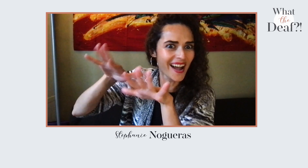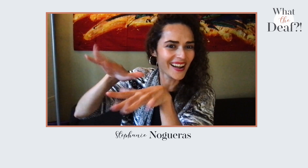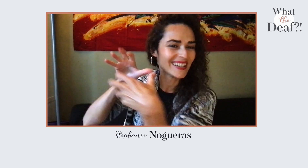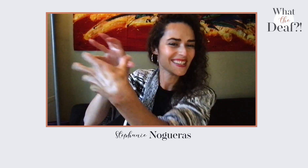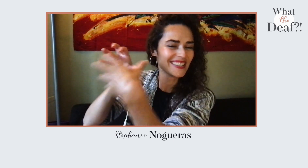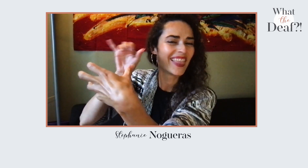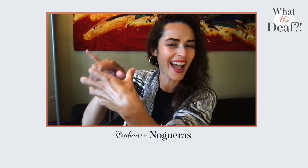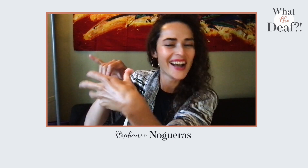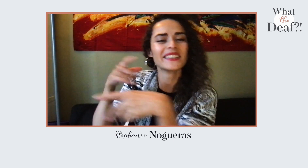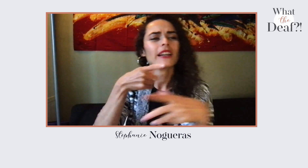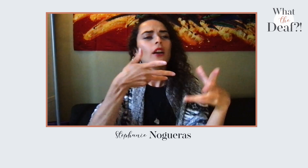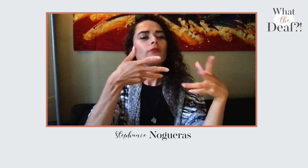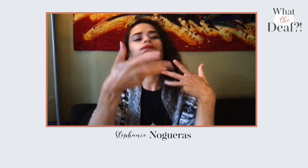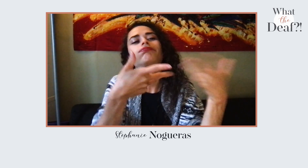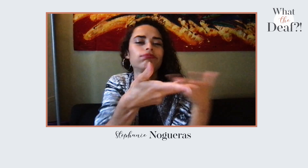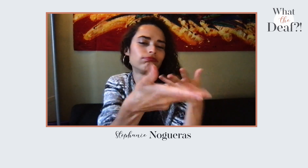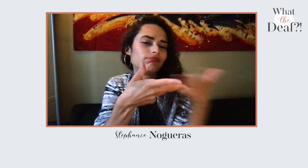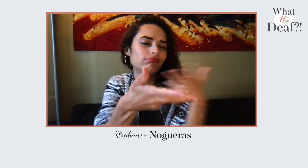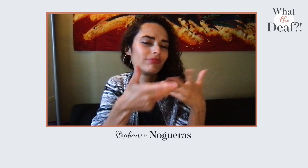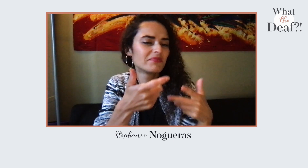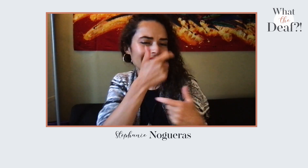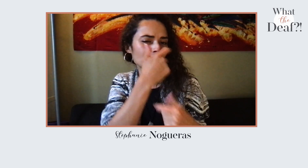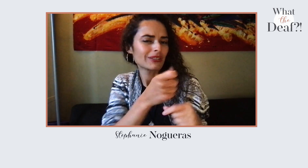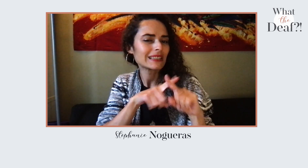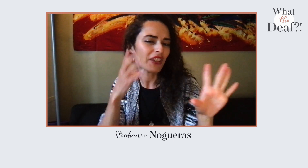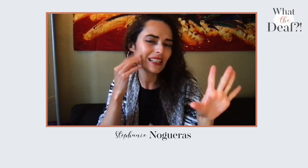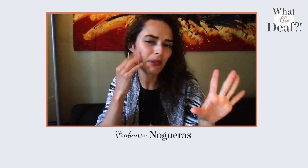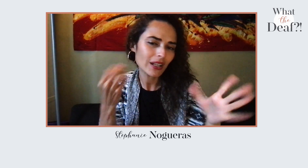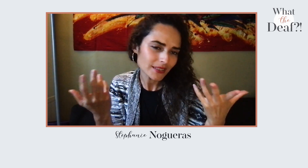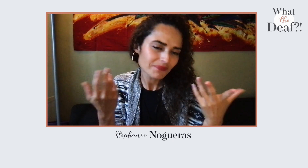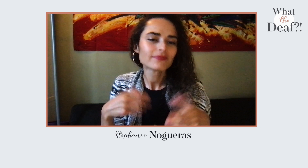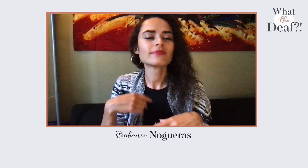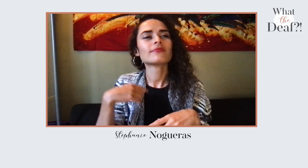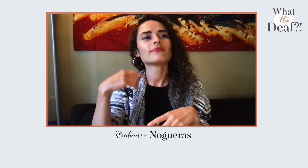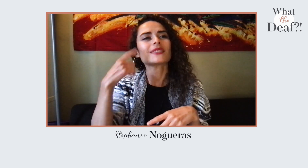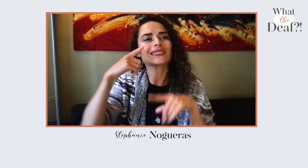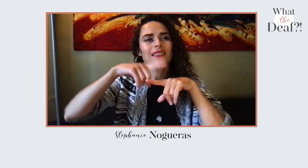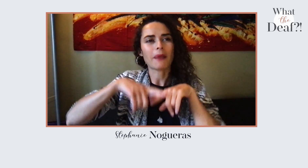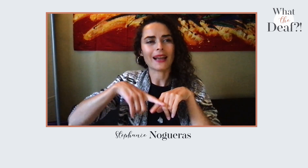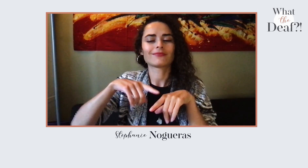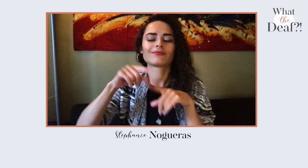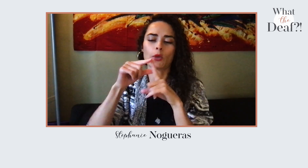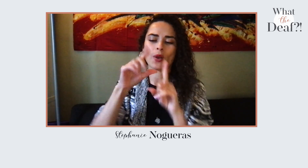who are very, like, my way, which, you know, it's interesting to see the difference between the two groups,